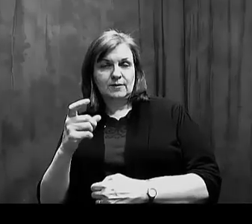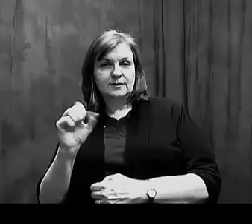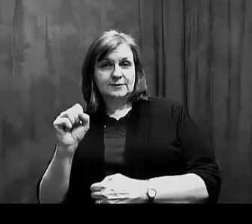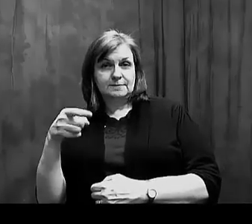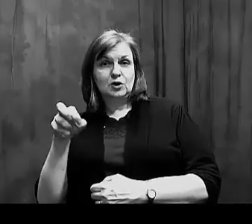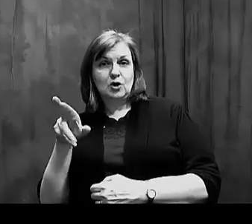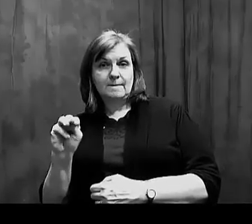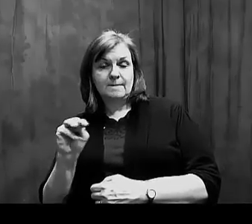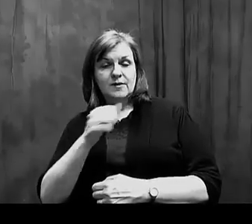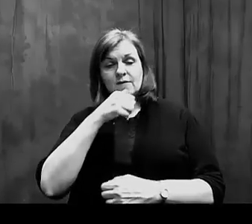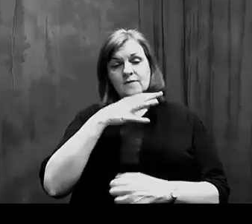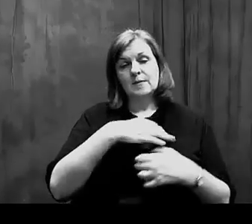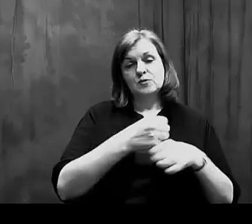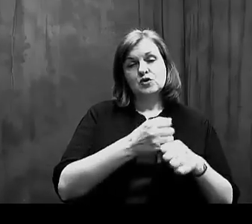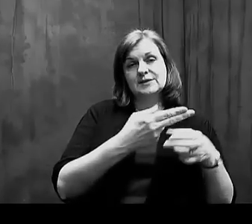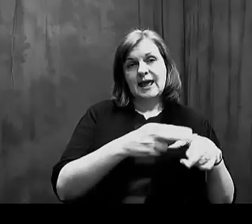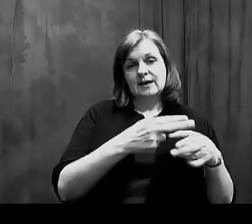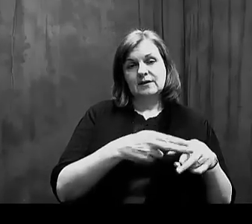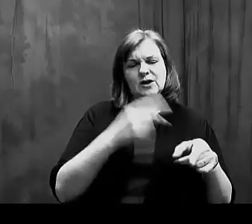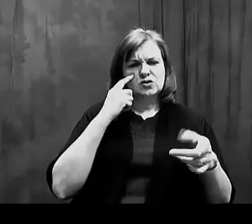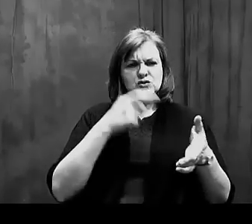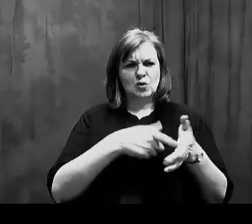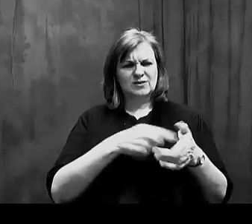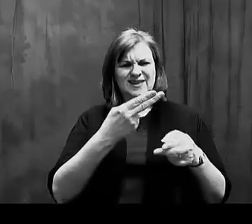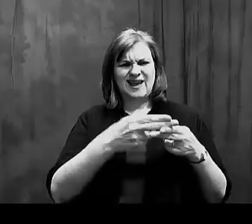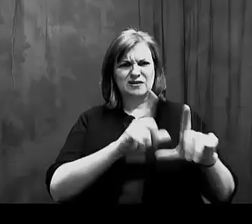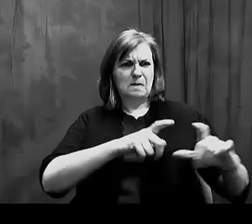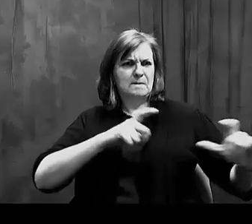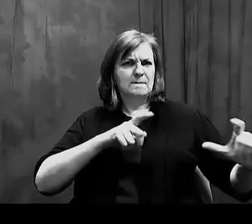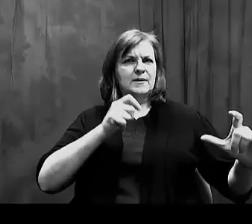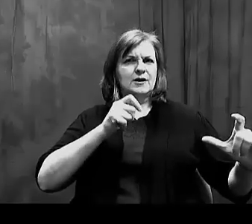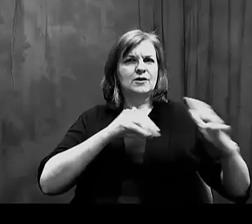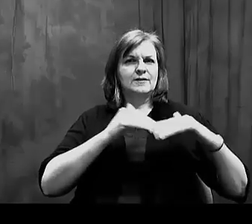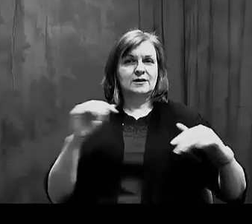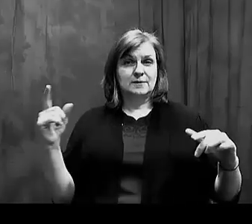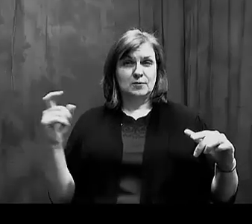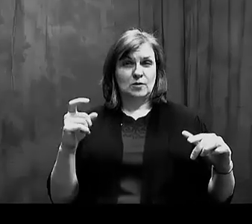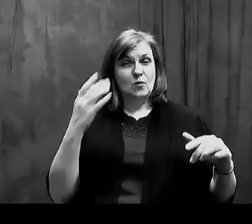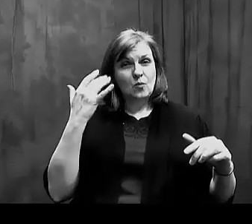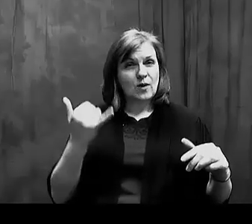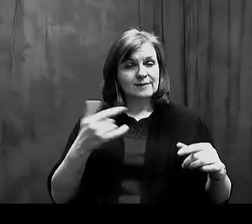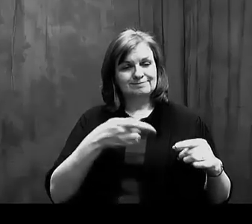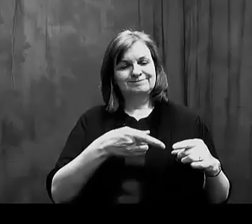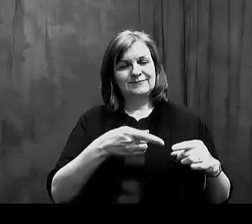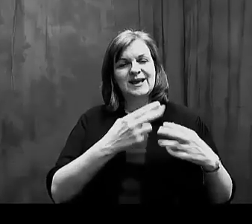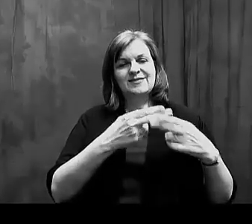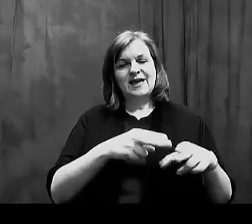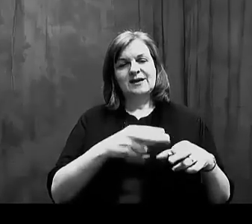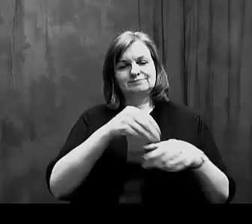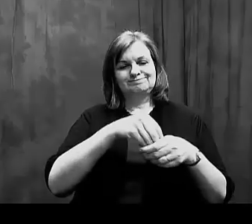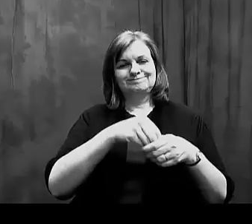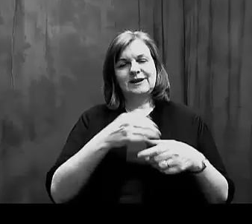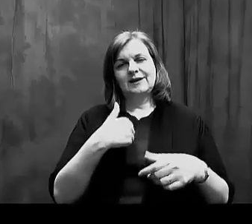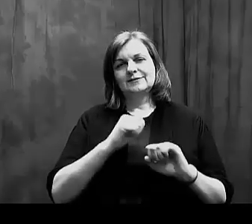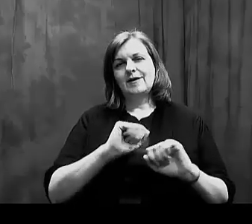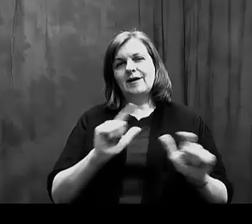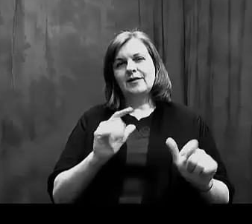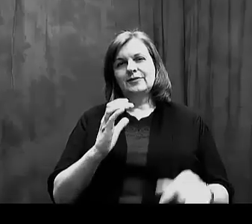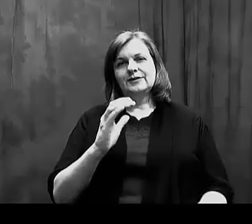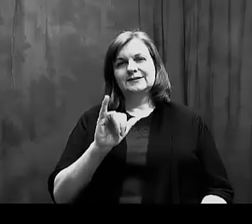2n for humans equals 46 meaning that you have 23 pairs